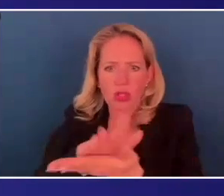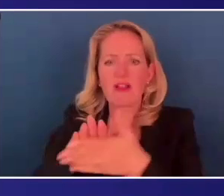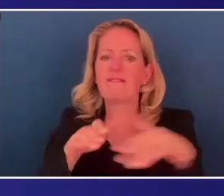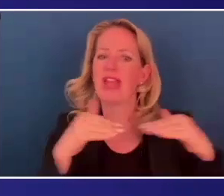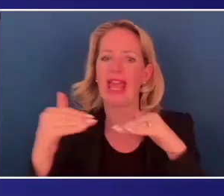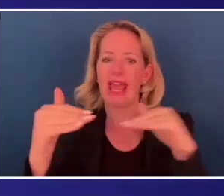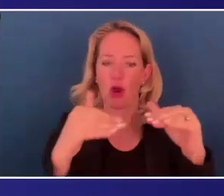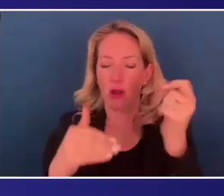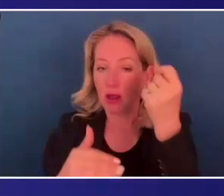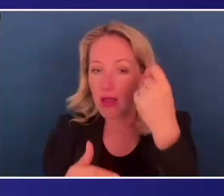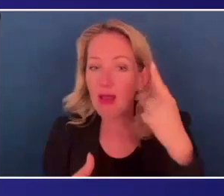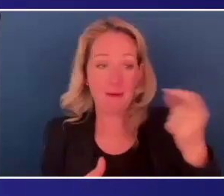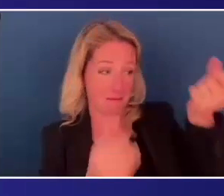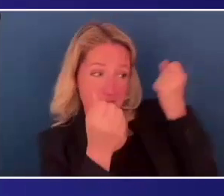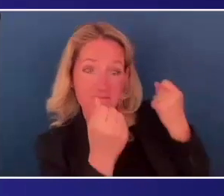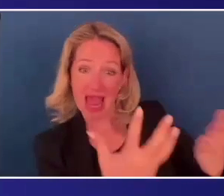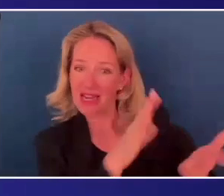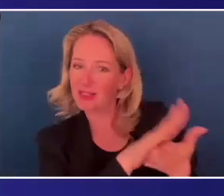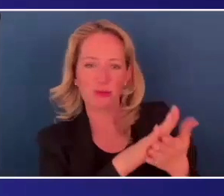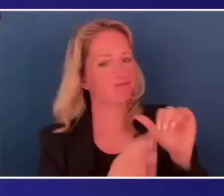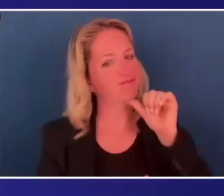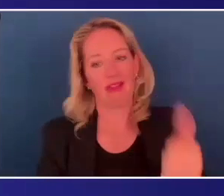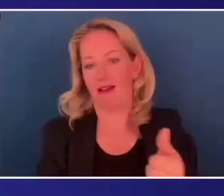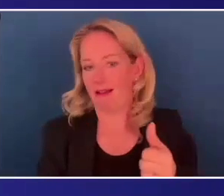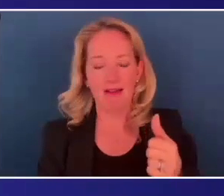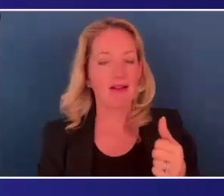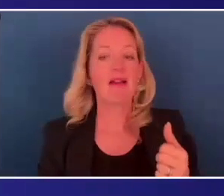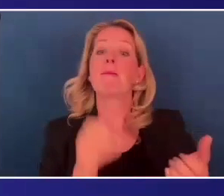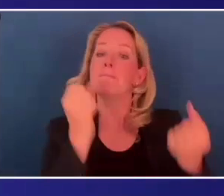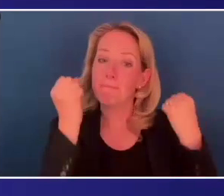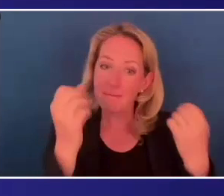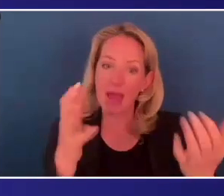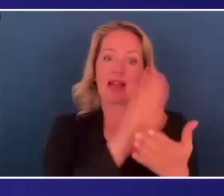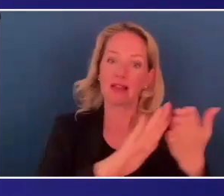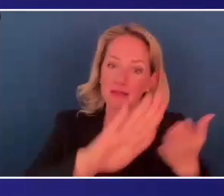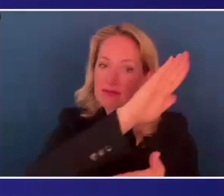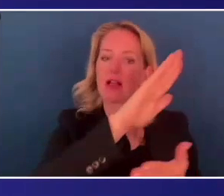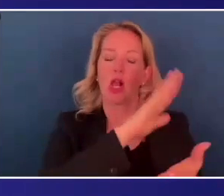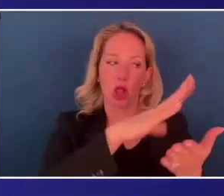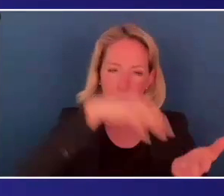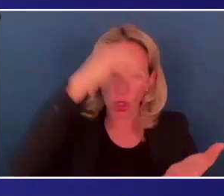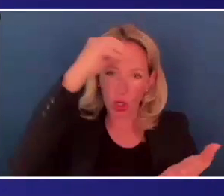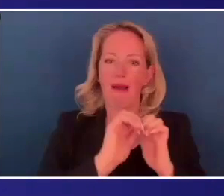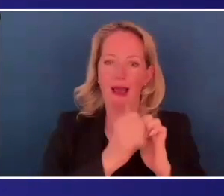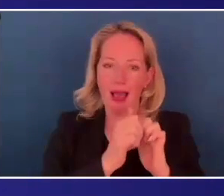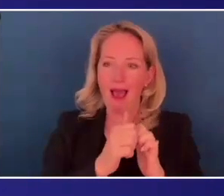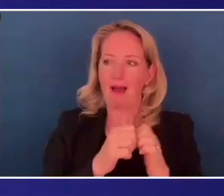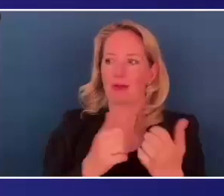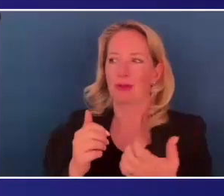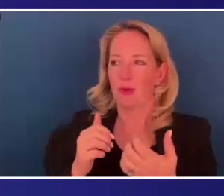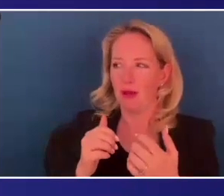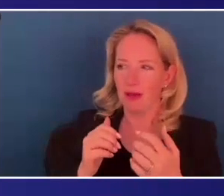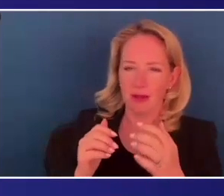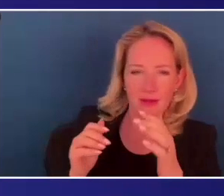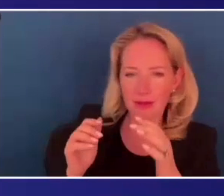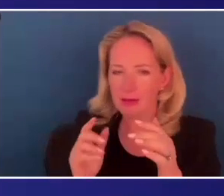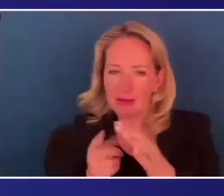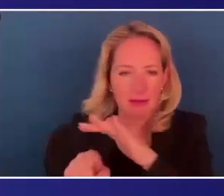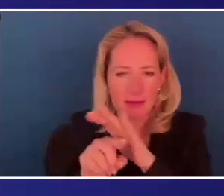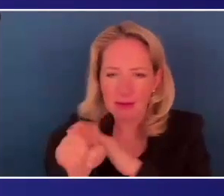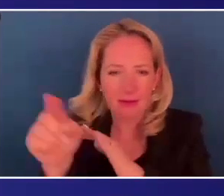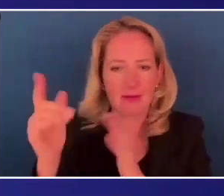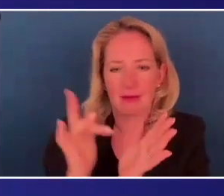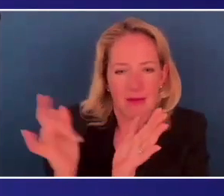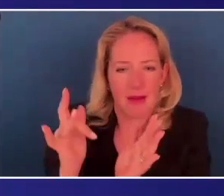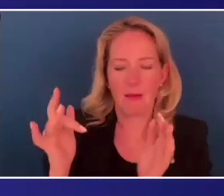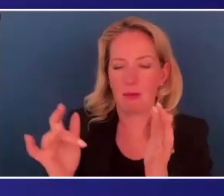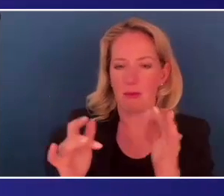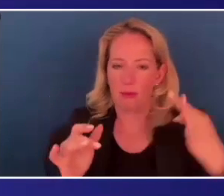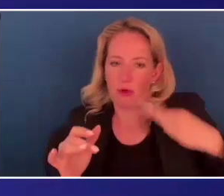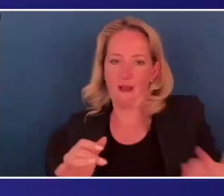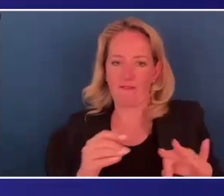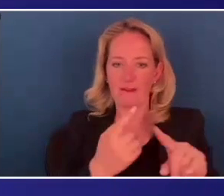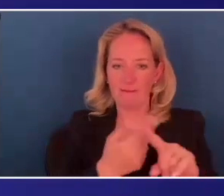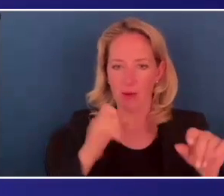In fact, many schools have learned how to profit. From the system, not by educating, but by exploiting.